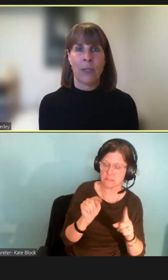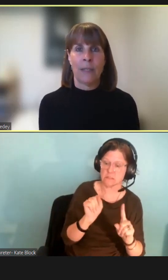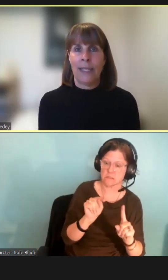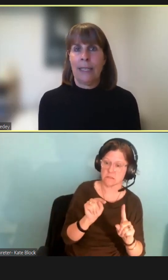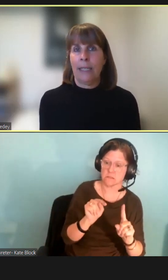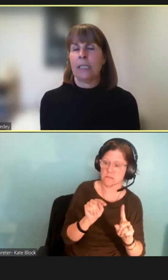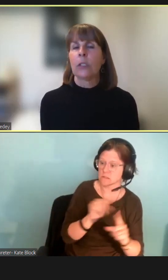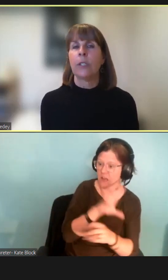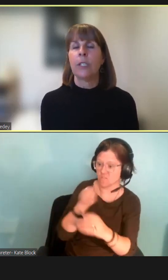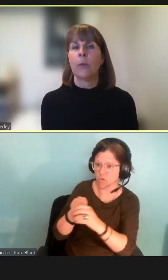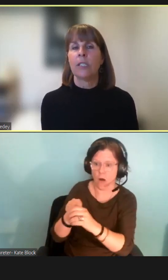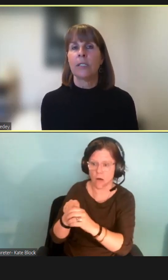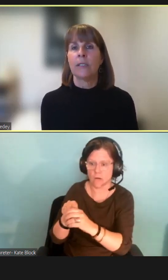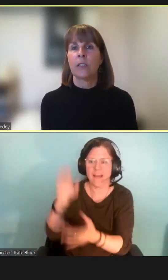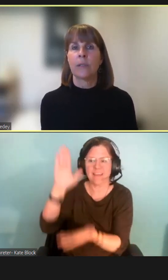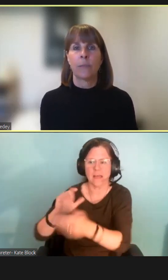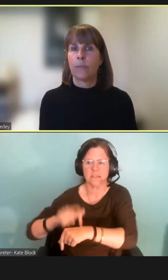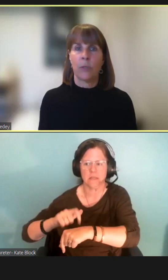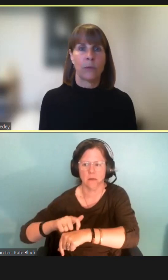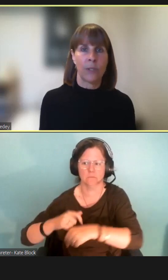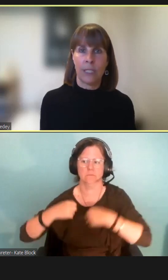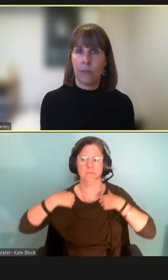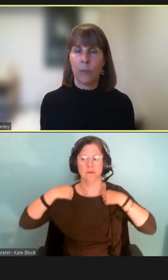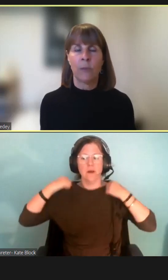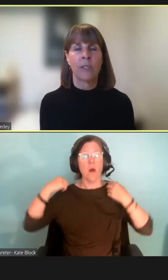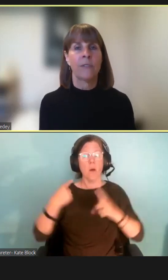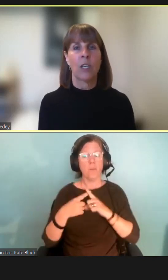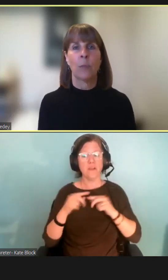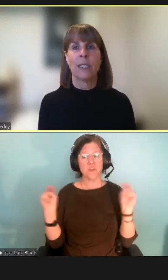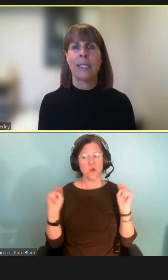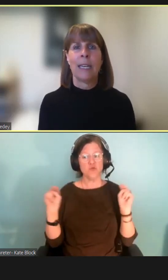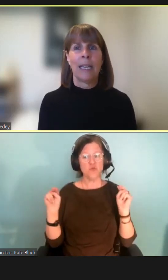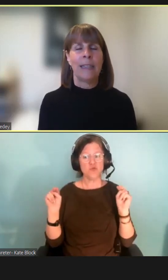they can't answer any questions before they even meet with the family they